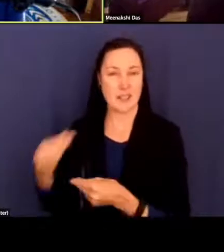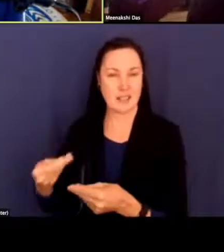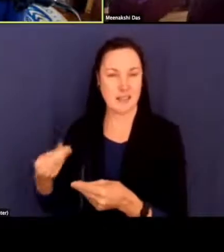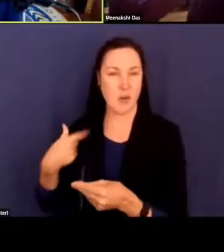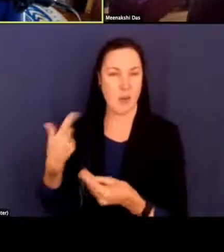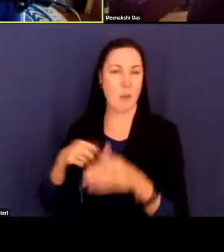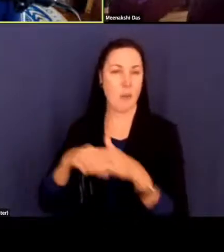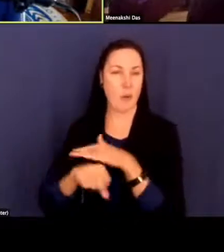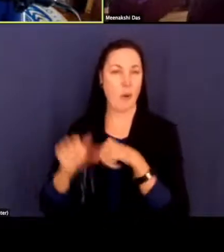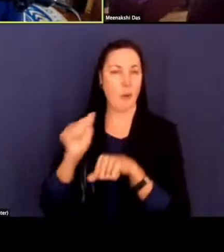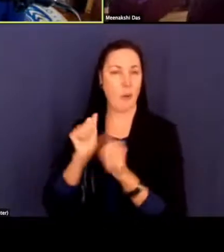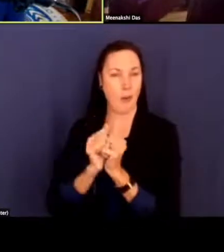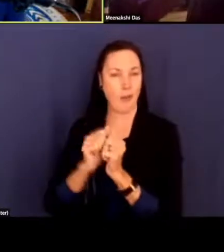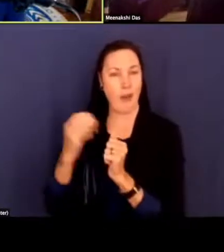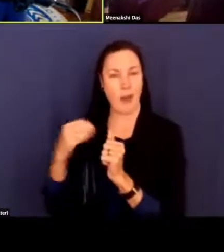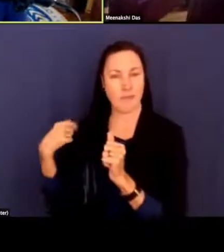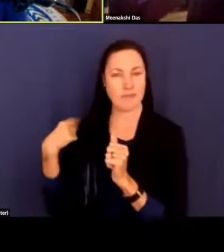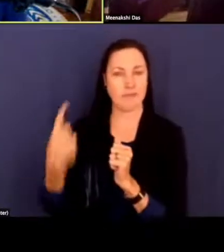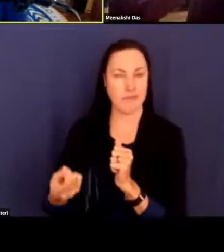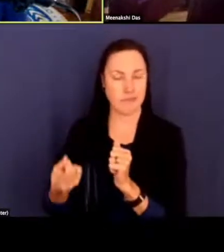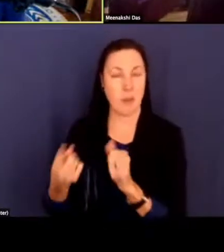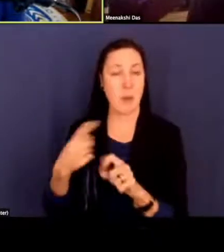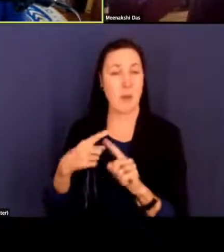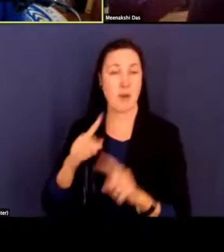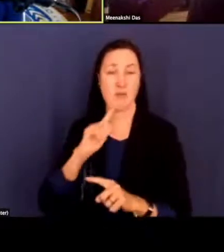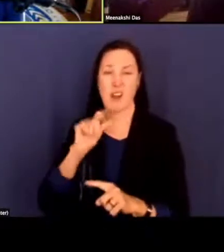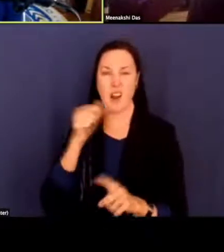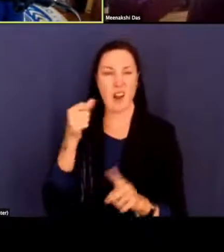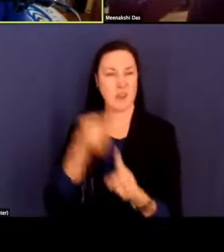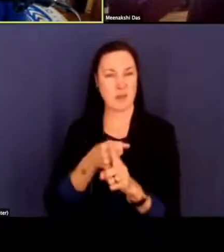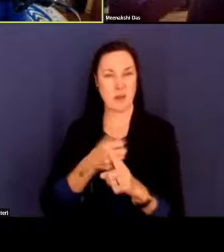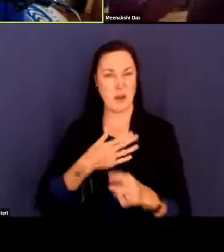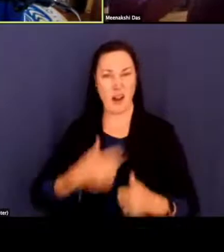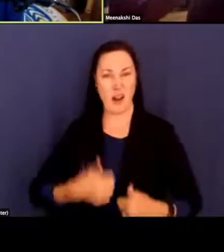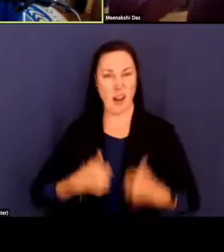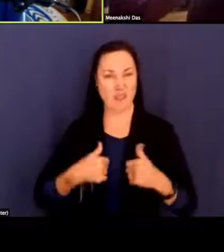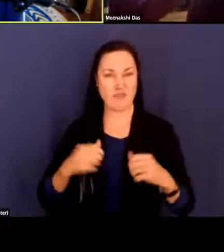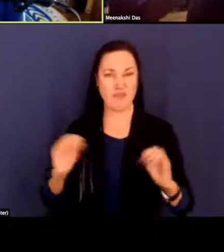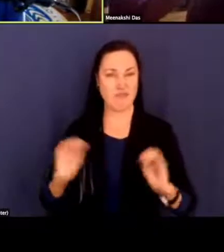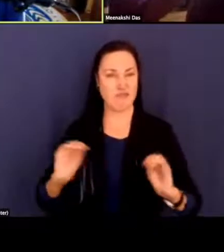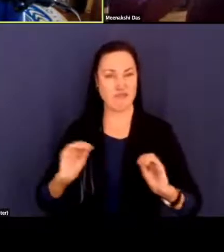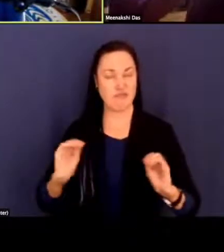did not really did not really start to impact my life greatly until after the majority of my